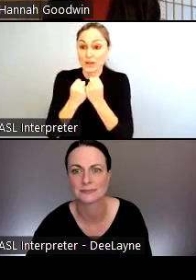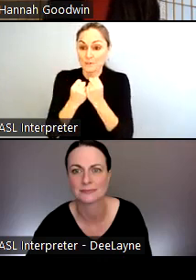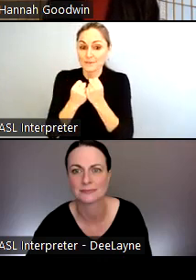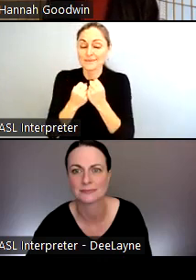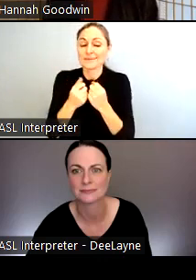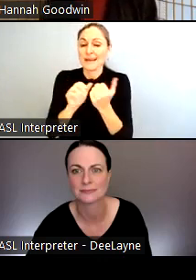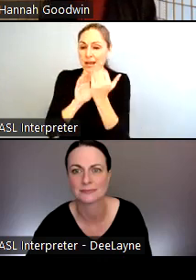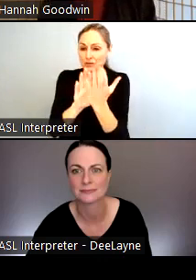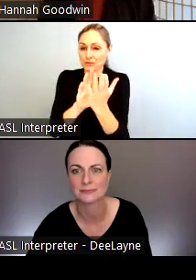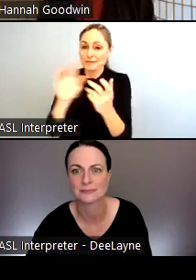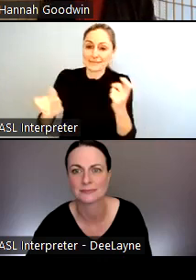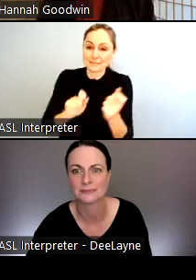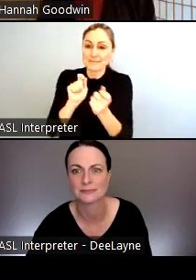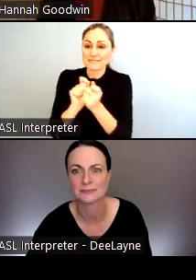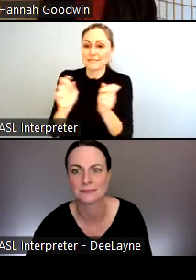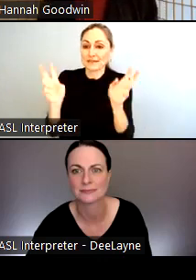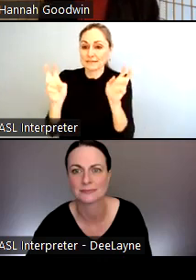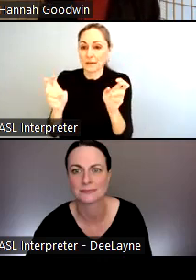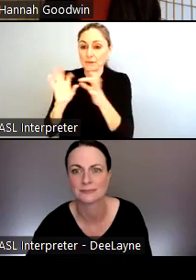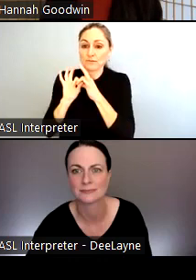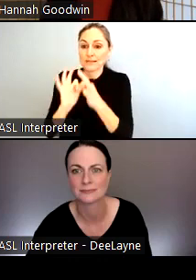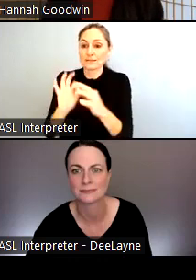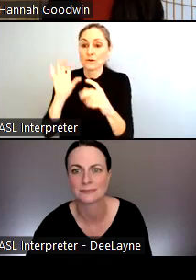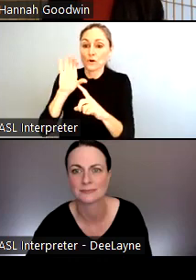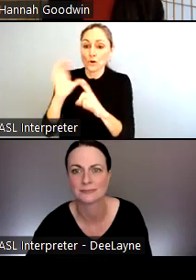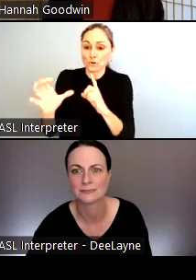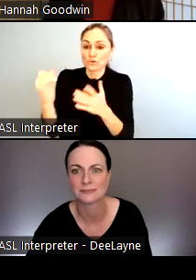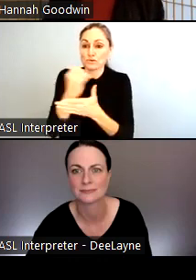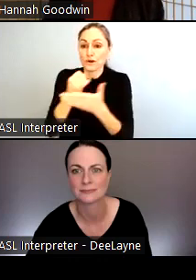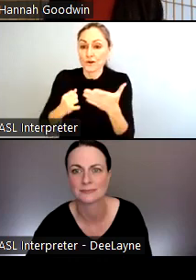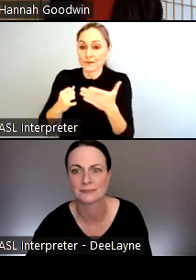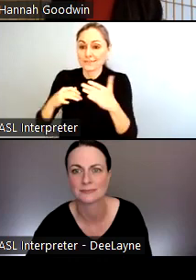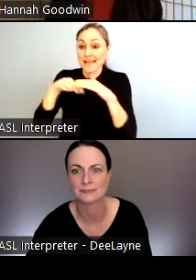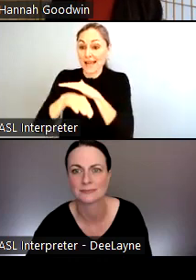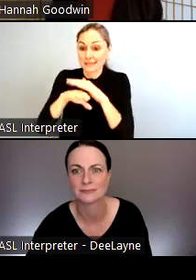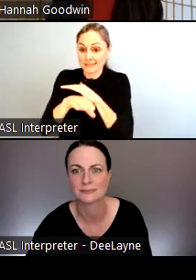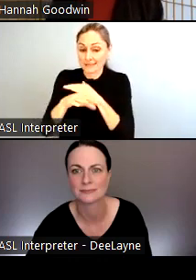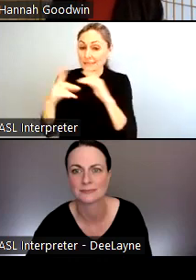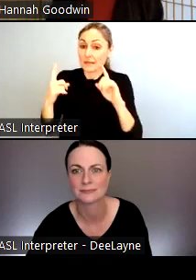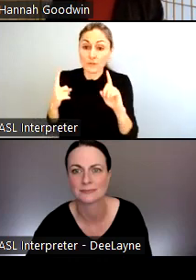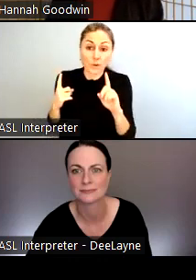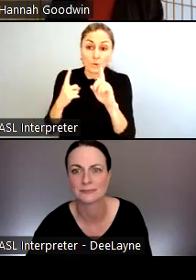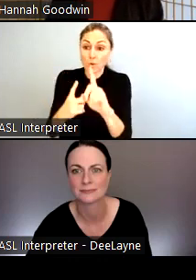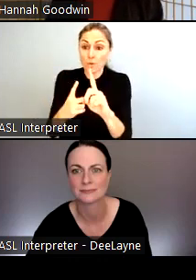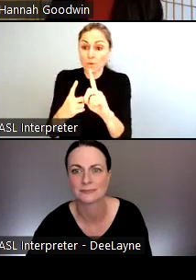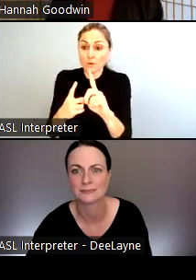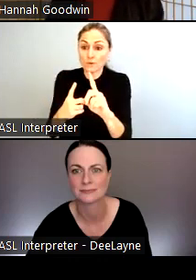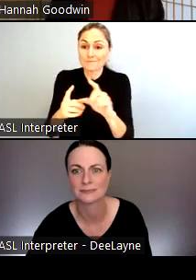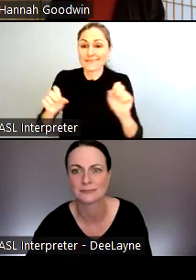a specific topic related to cultural arts access. And the goal really is capacity building.